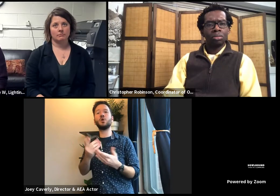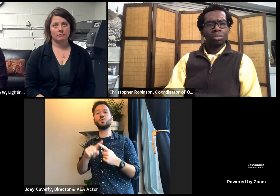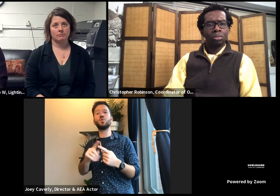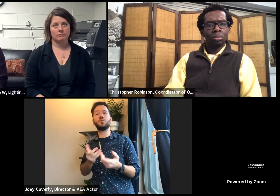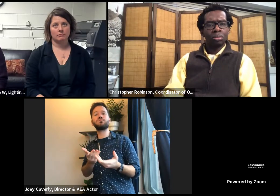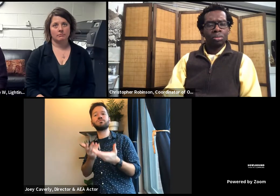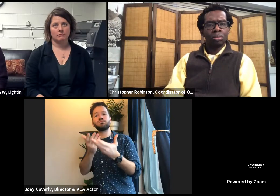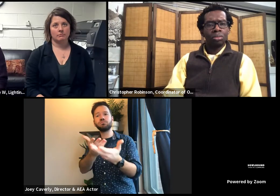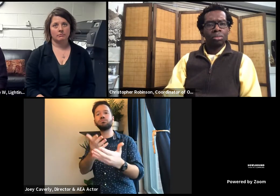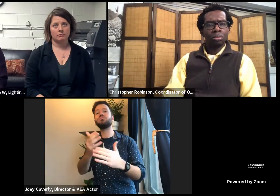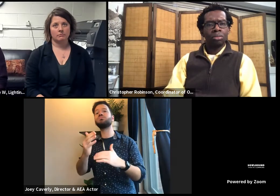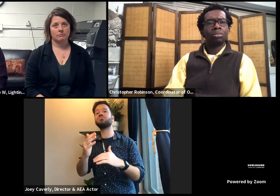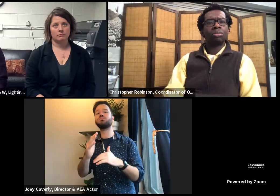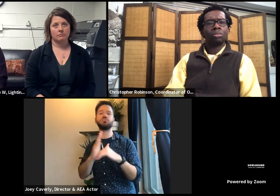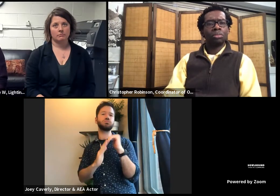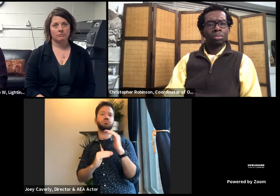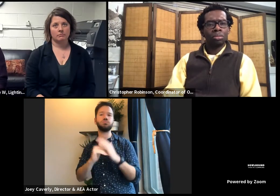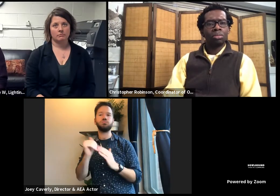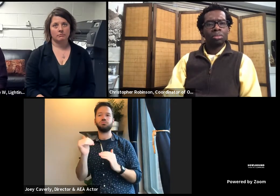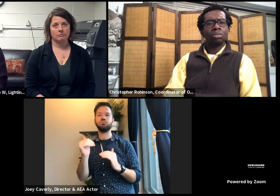so I know how this process goes.